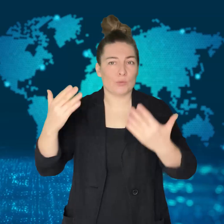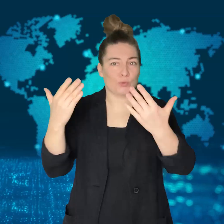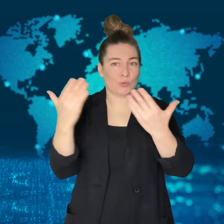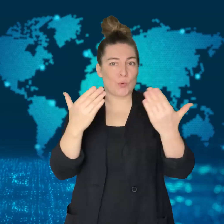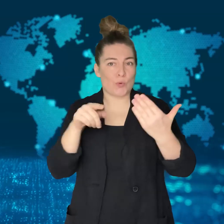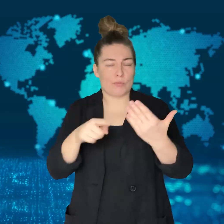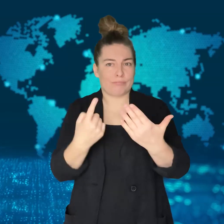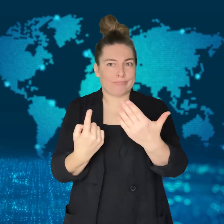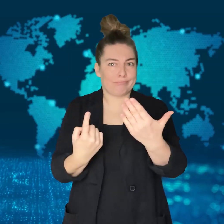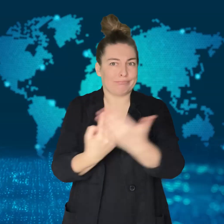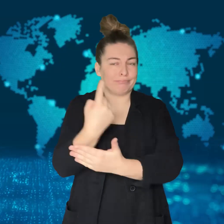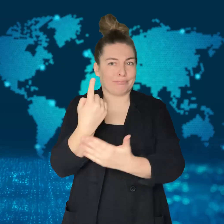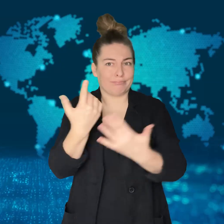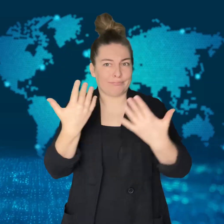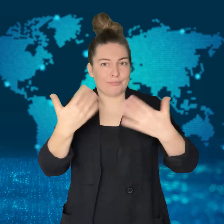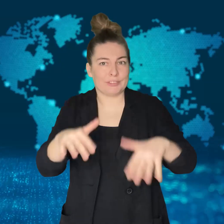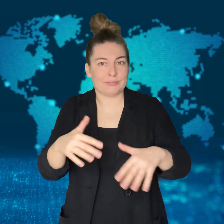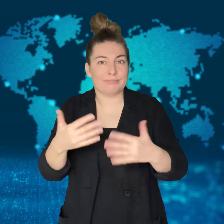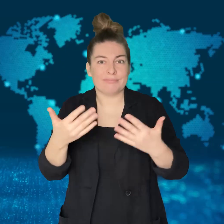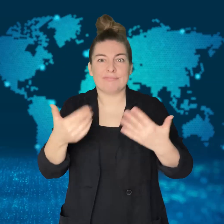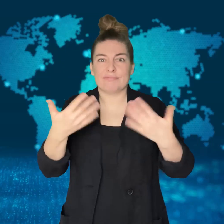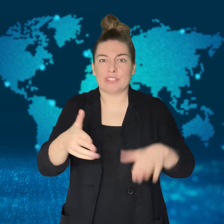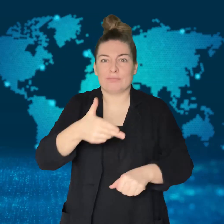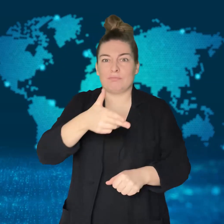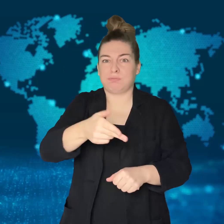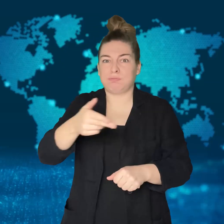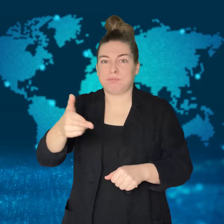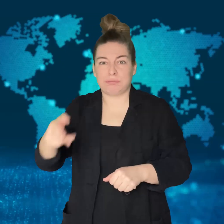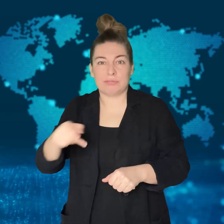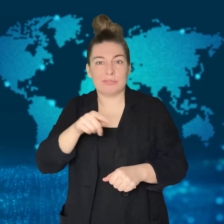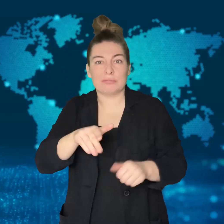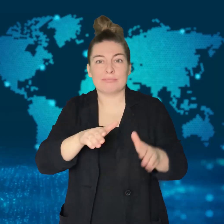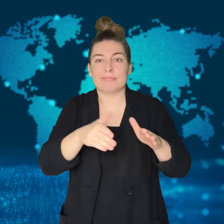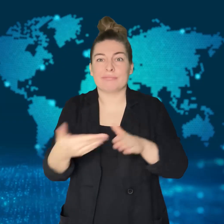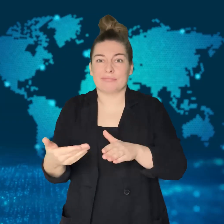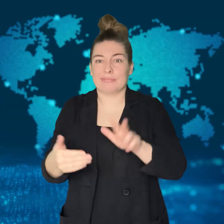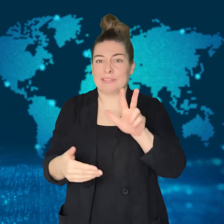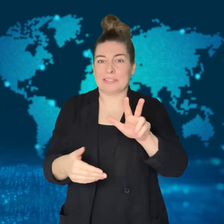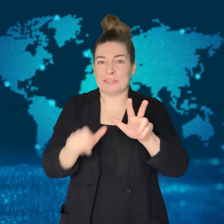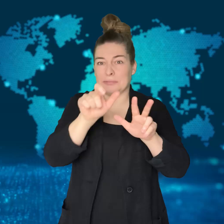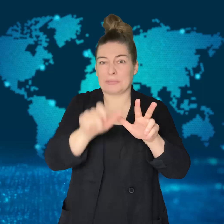A total of three people were killed, including a teacher, a student,